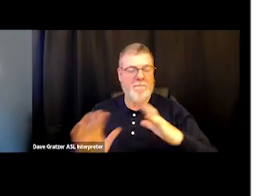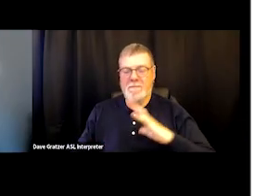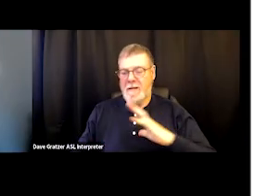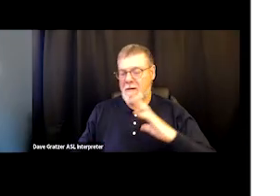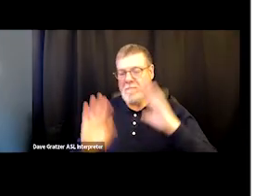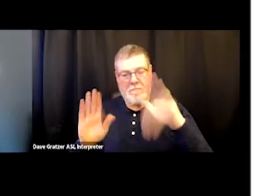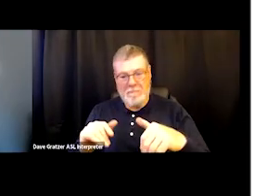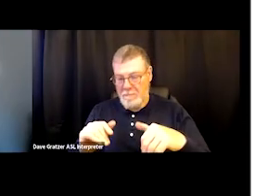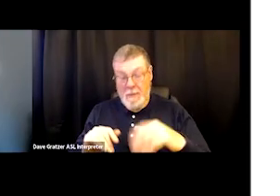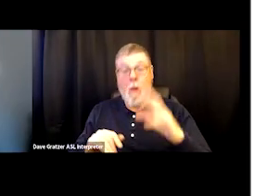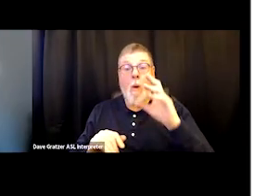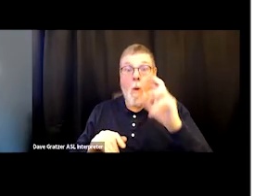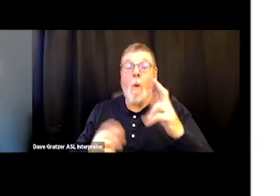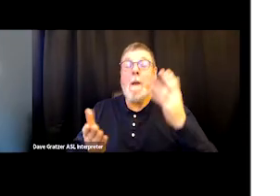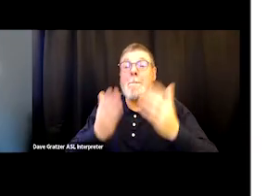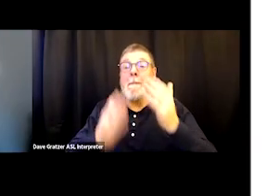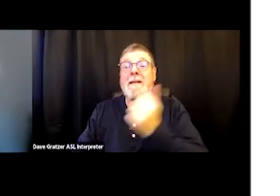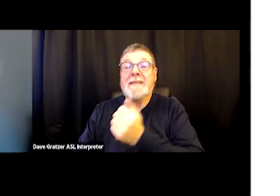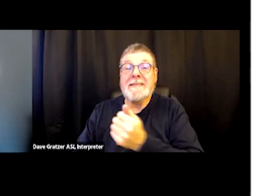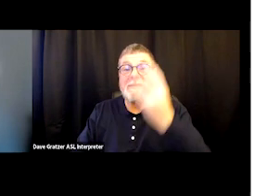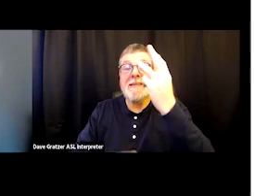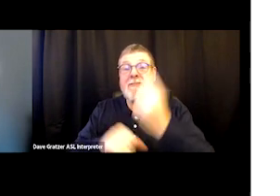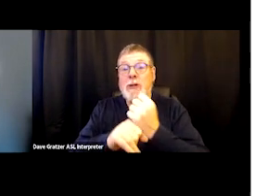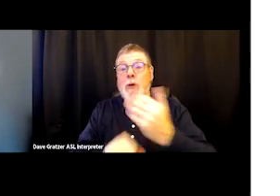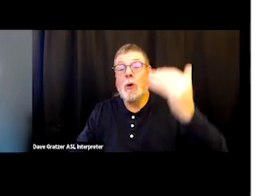or maybe they applied several years ago and got denied.